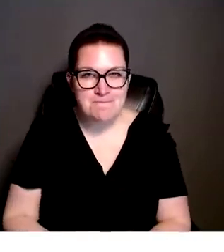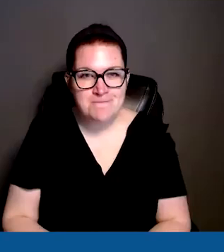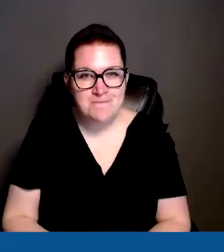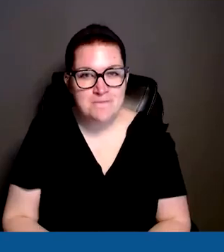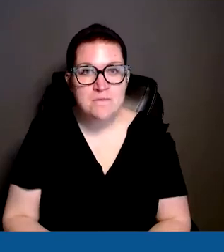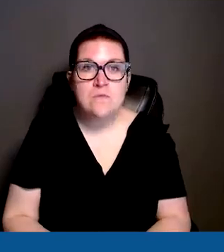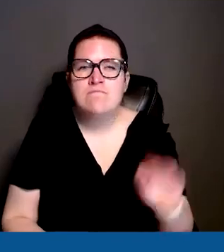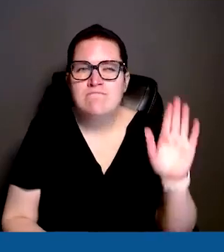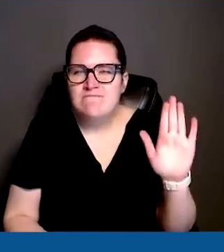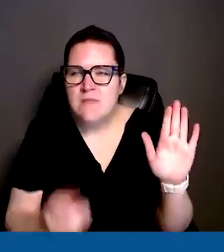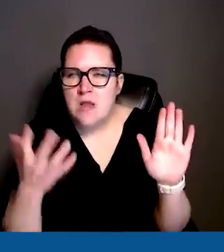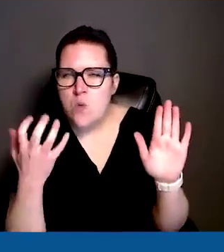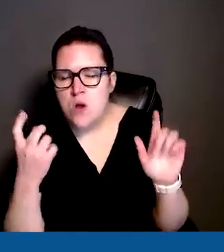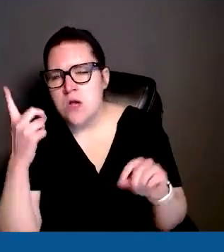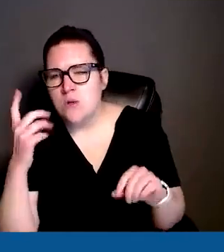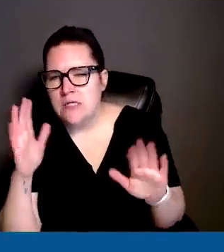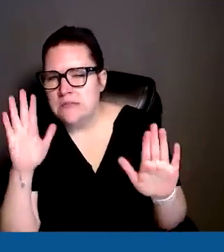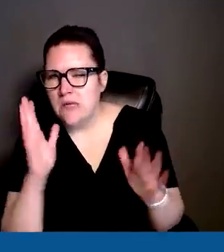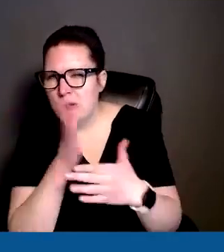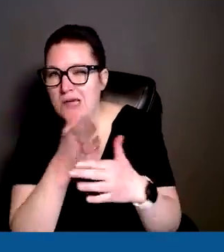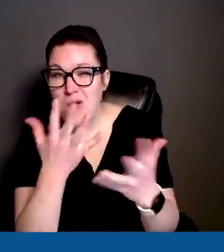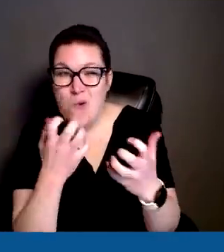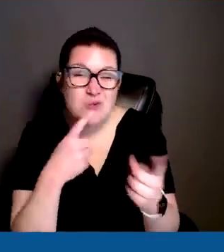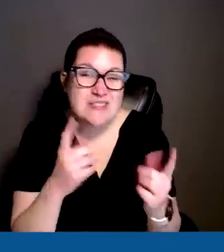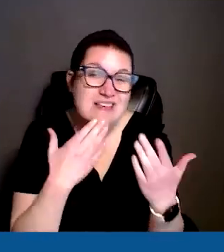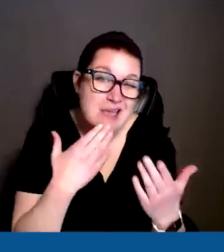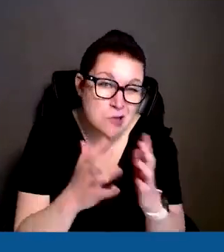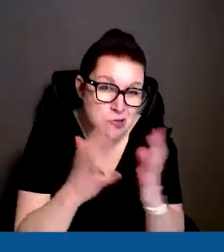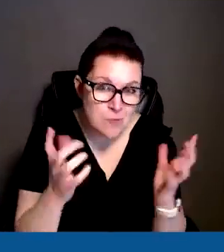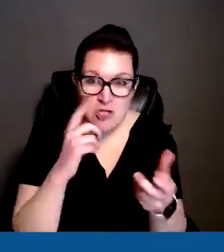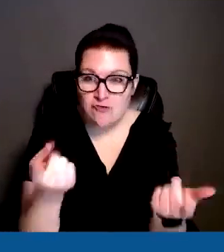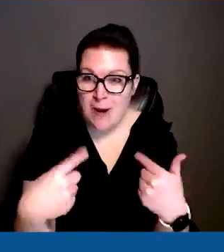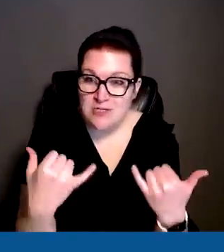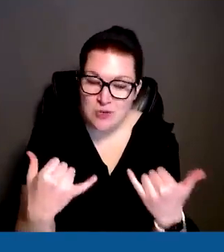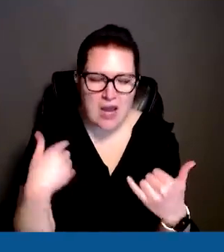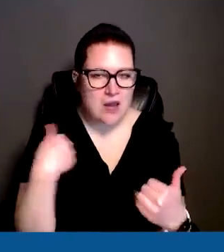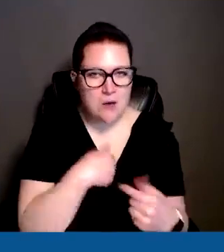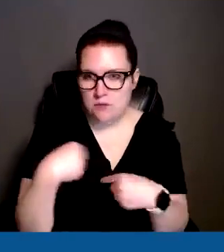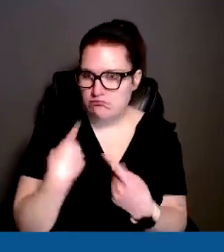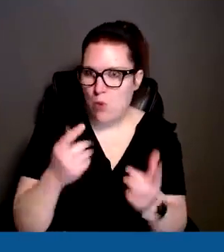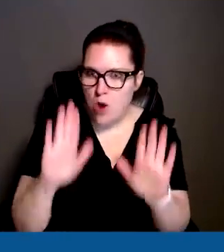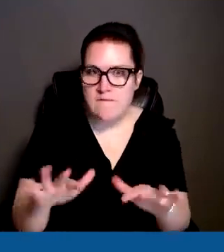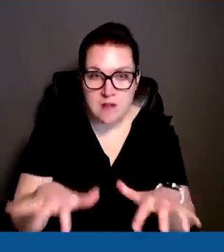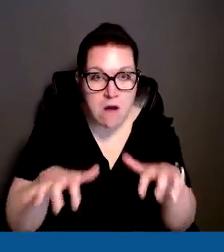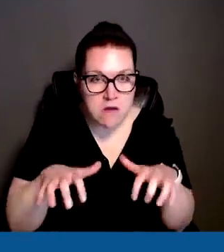[Jennifer Johnson]: Well, I just want to close by saying thank you very much for joining us today. We've had a great turnout and really excited,